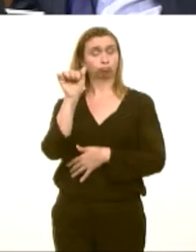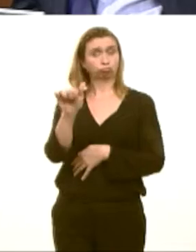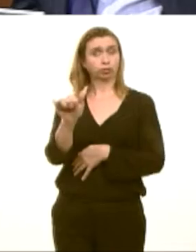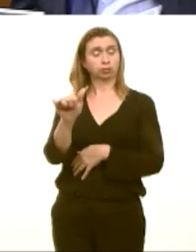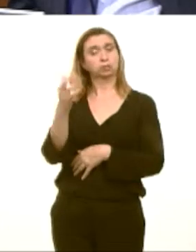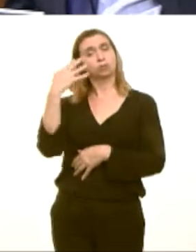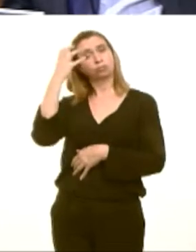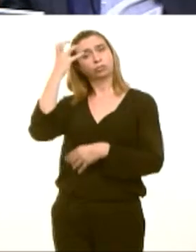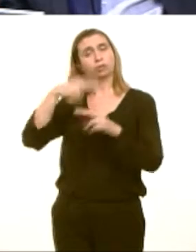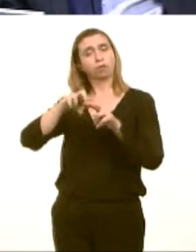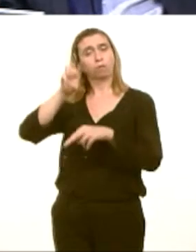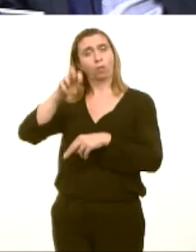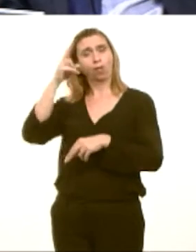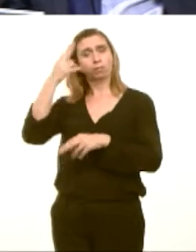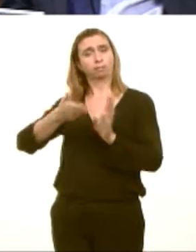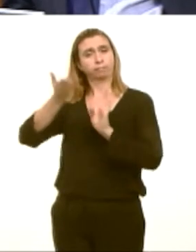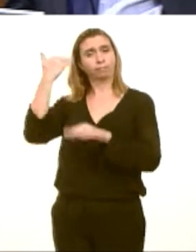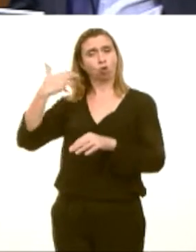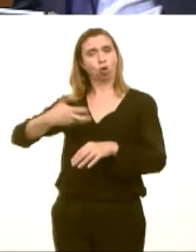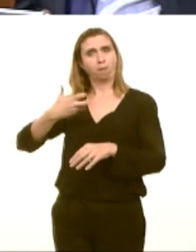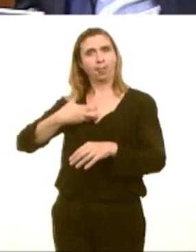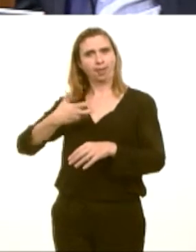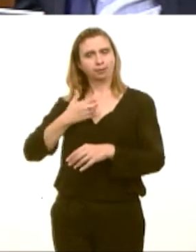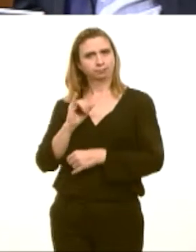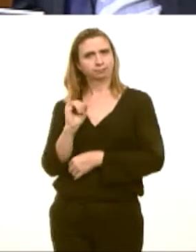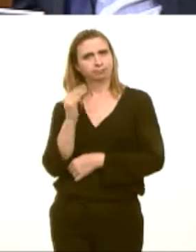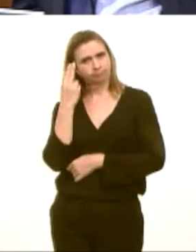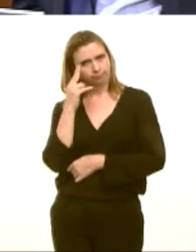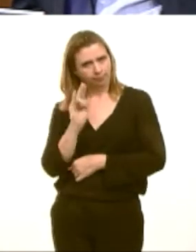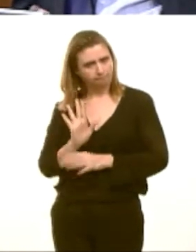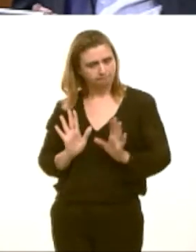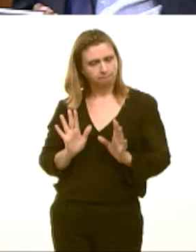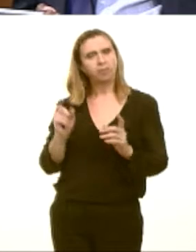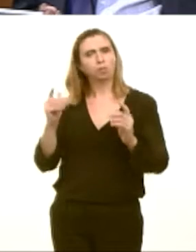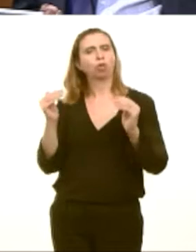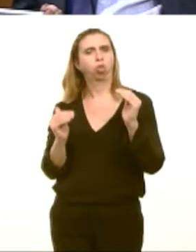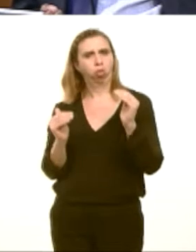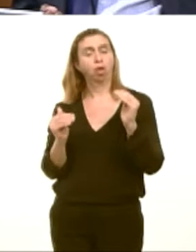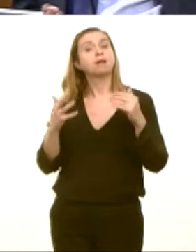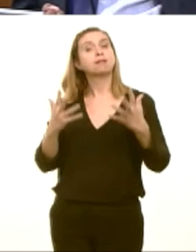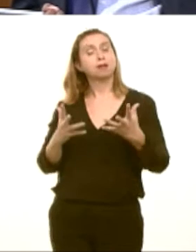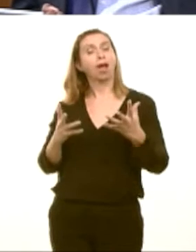of Wales Hospital there was a time that its complaints record was not up to the required standard. That has changed.